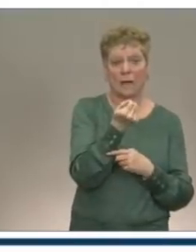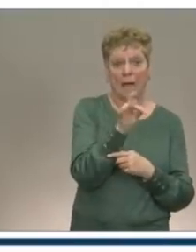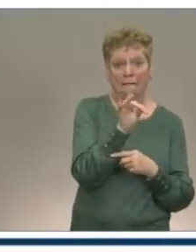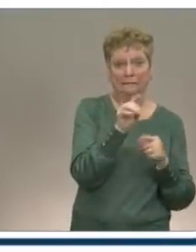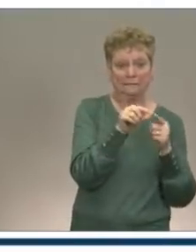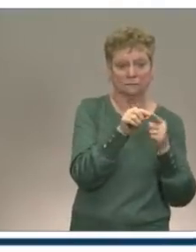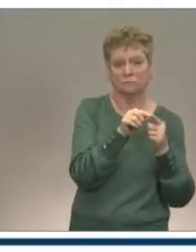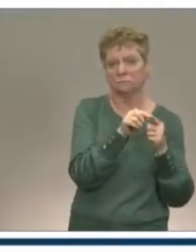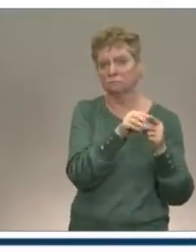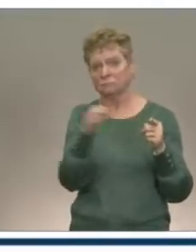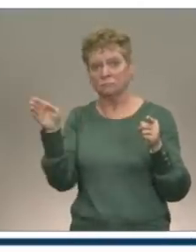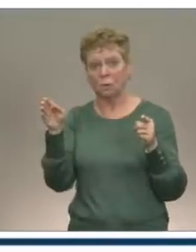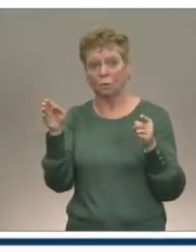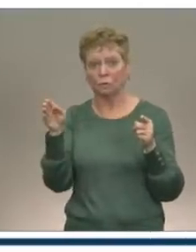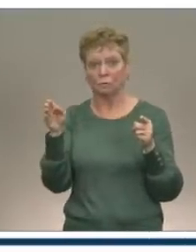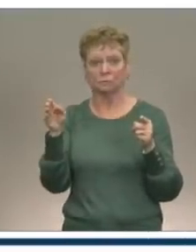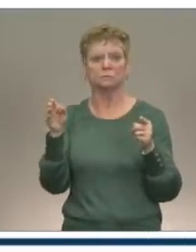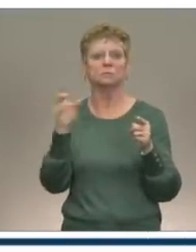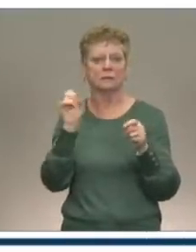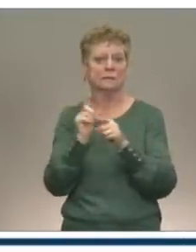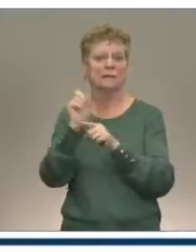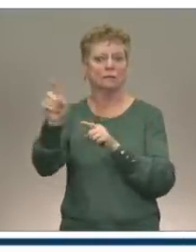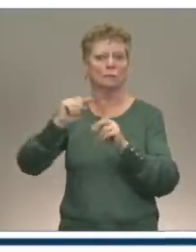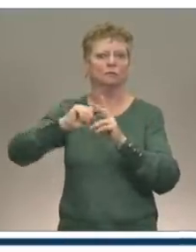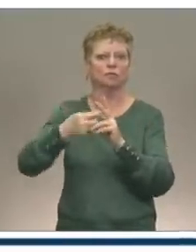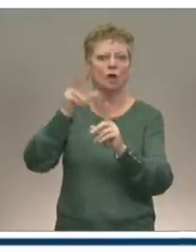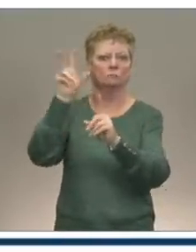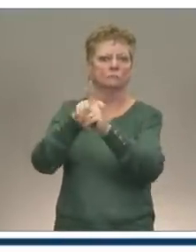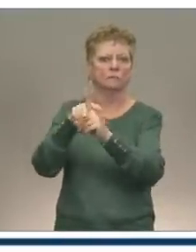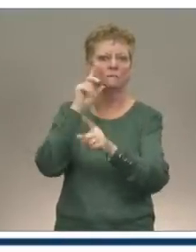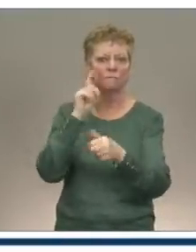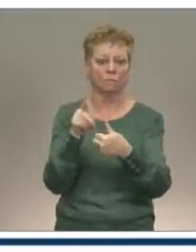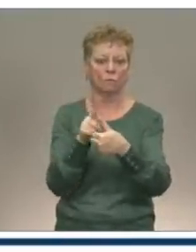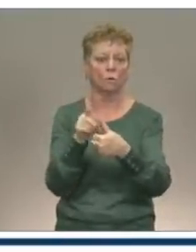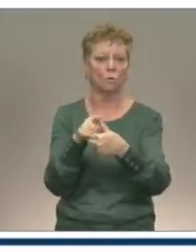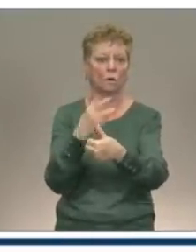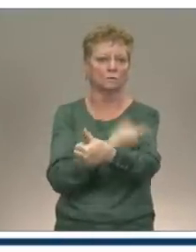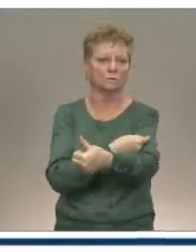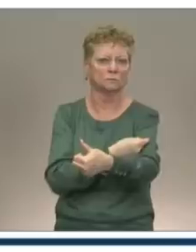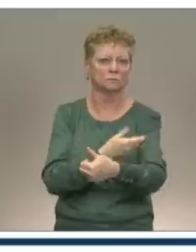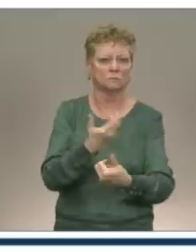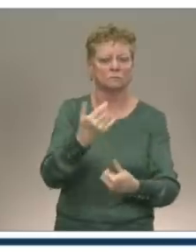will be able to book an appointment online for the one dose jansen or johnson johnson vaccine